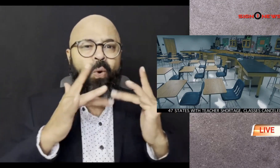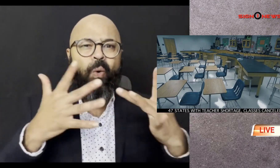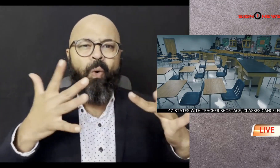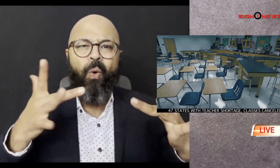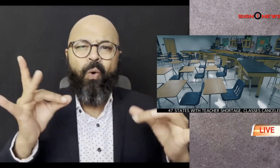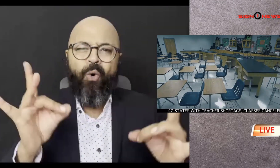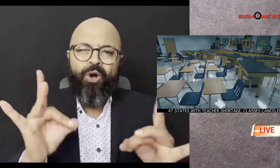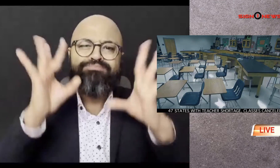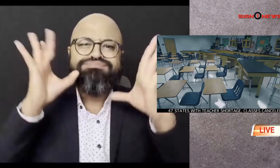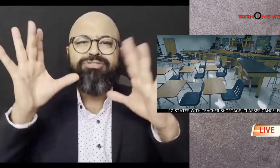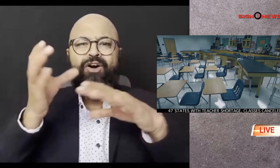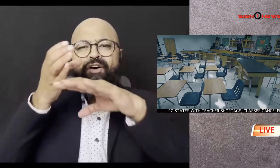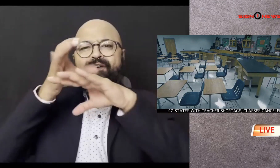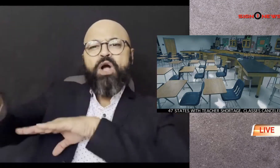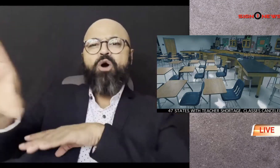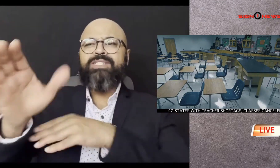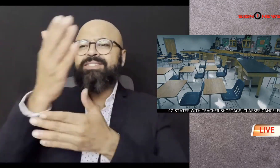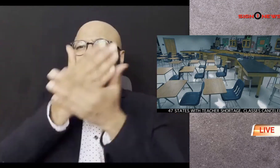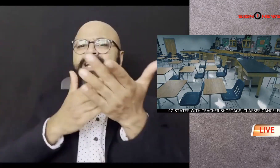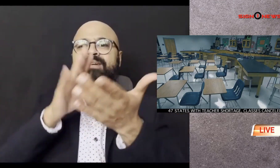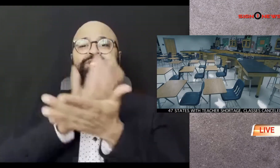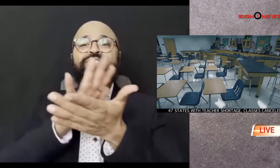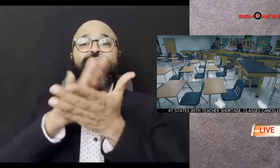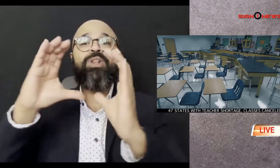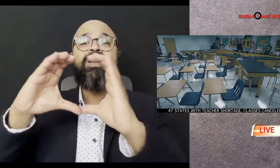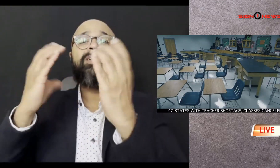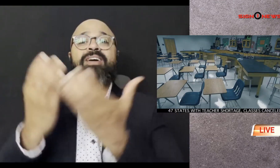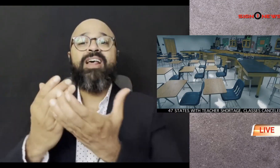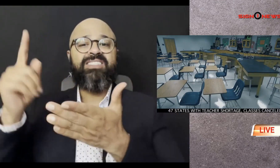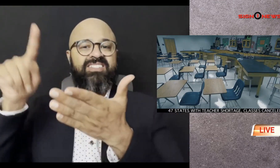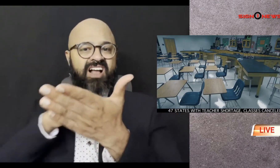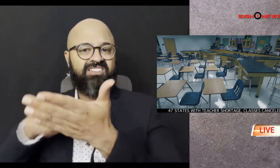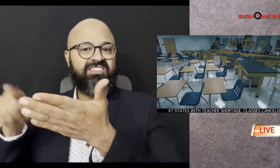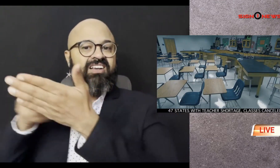The shortage is so critical. Some schools have been forced to cancel classes.